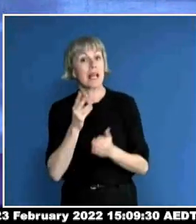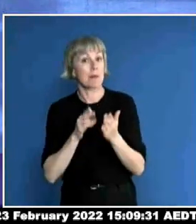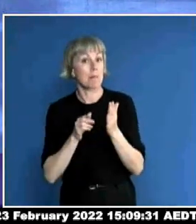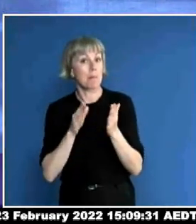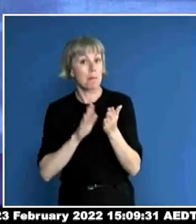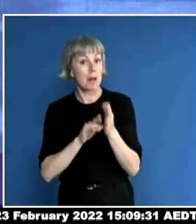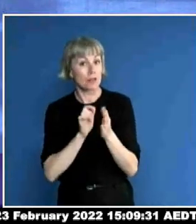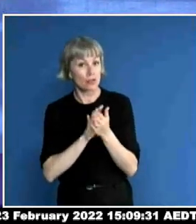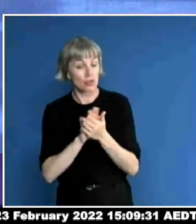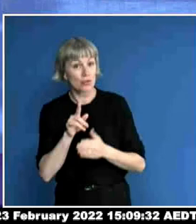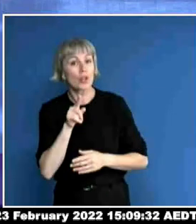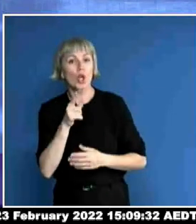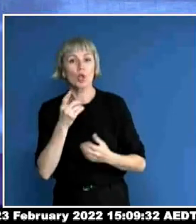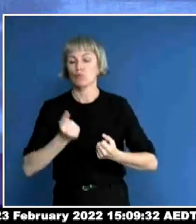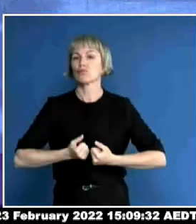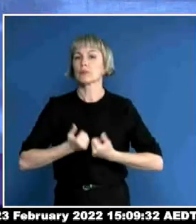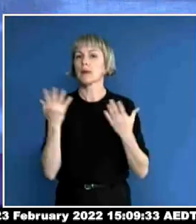you tell the Royal Commission this: